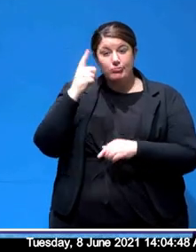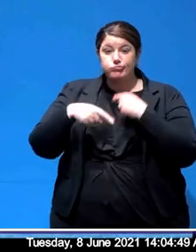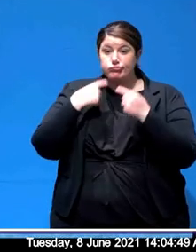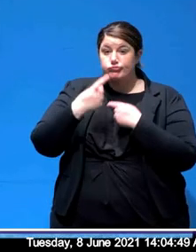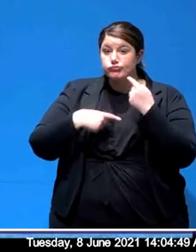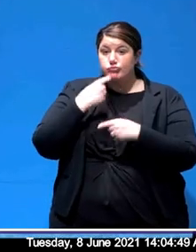Yes.